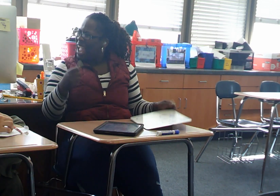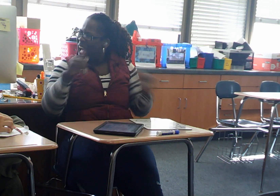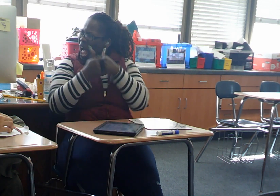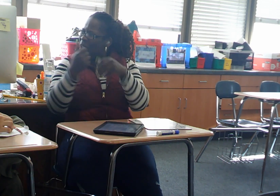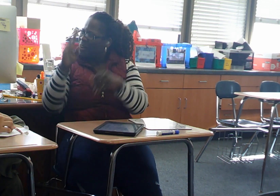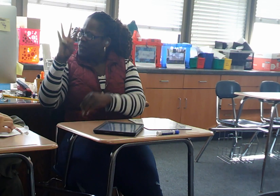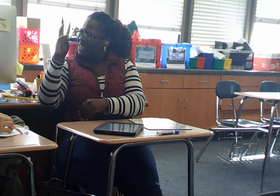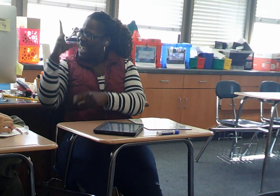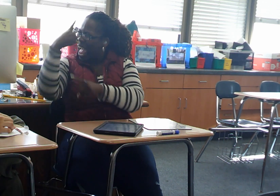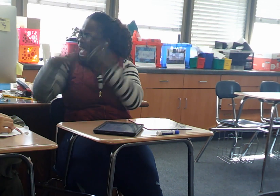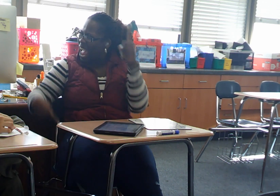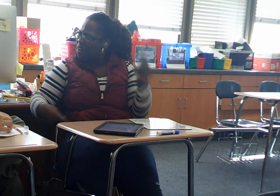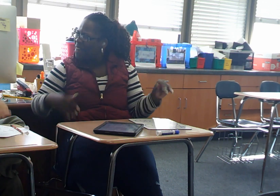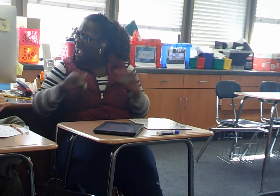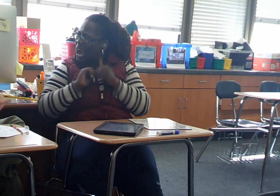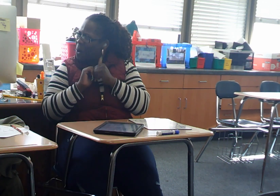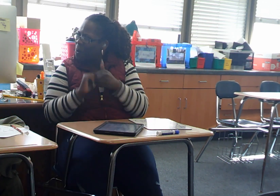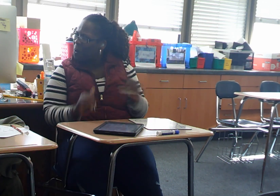How is the 46 being halved